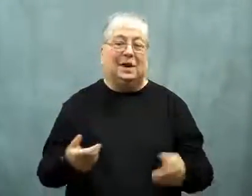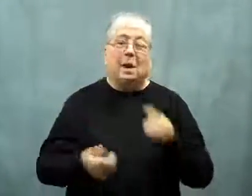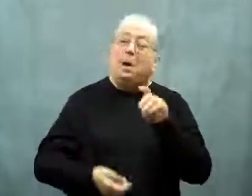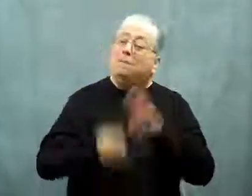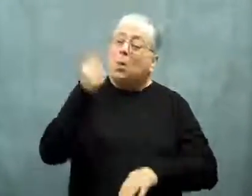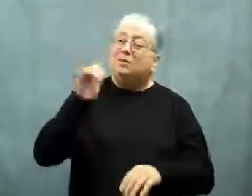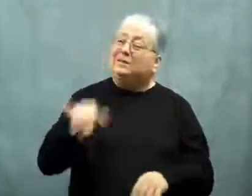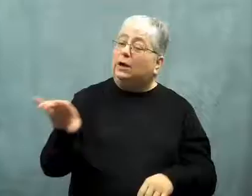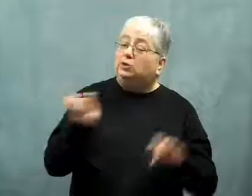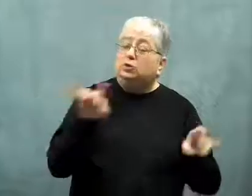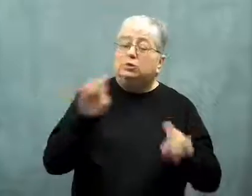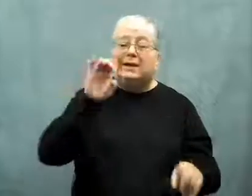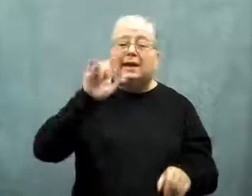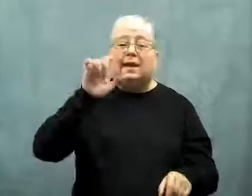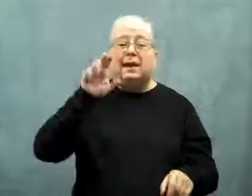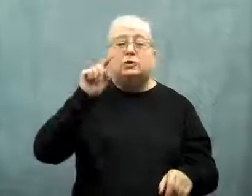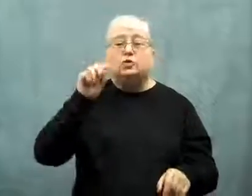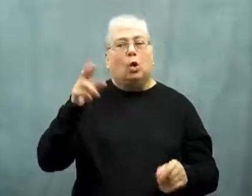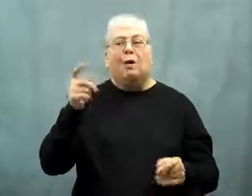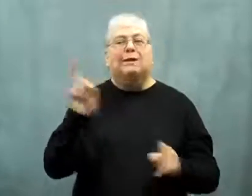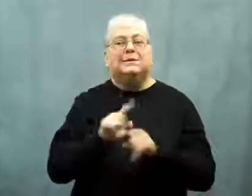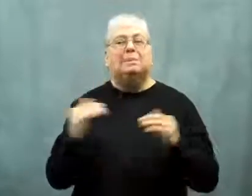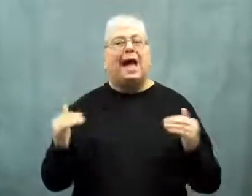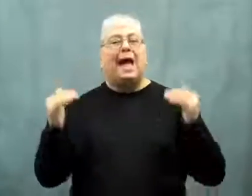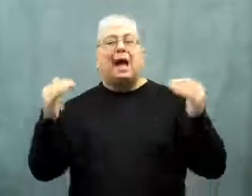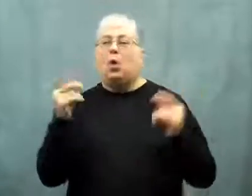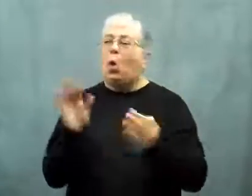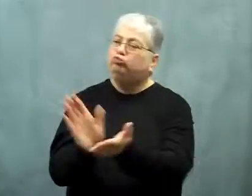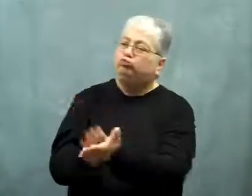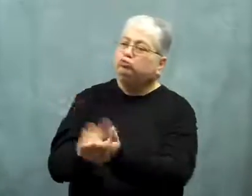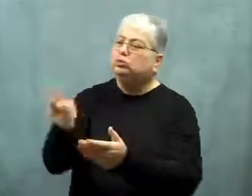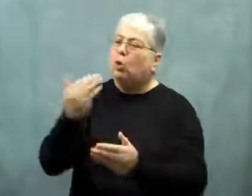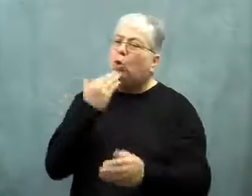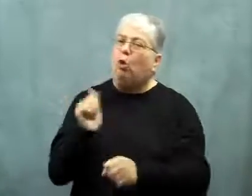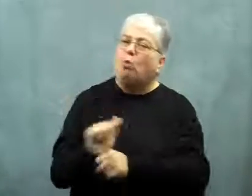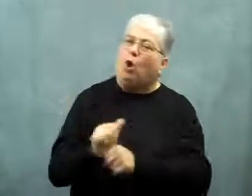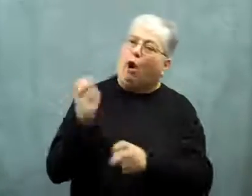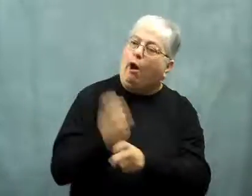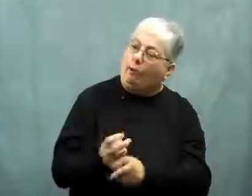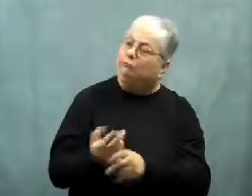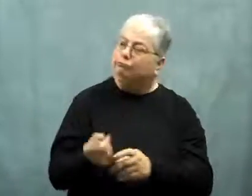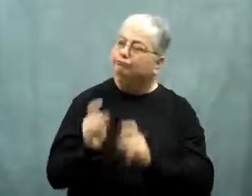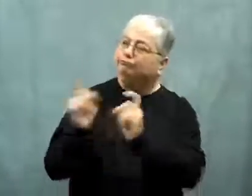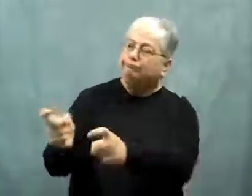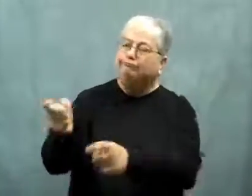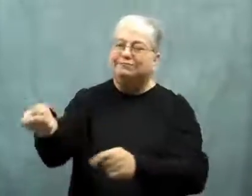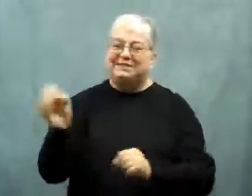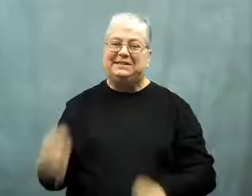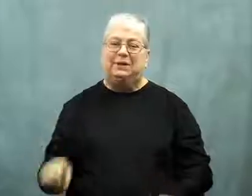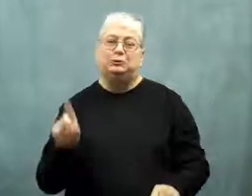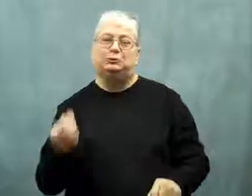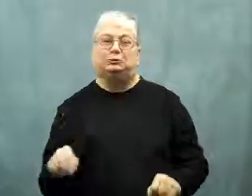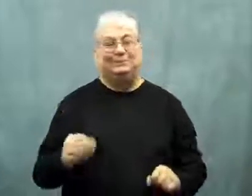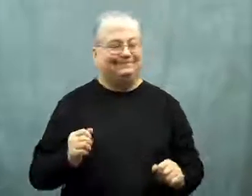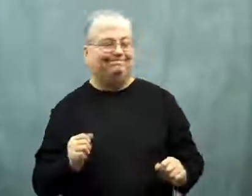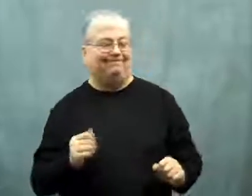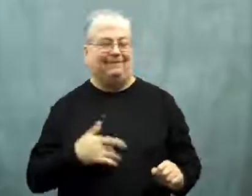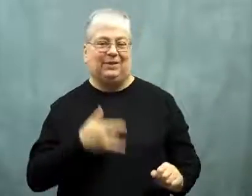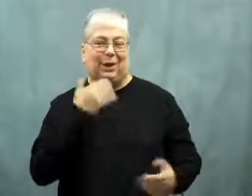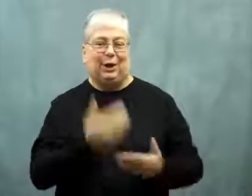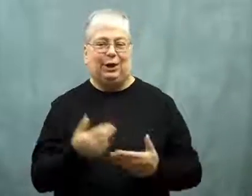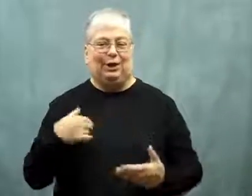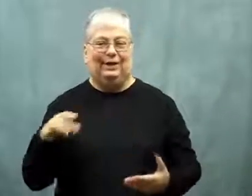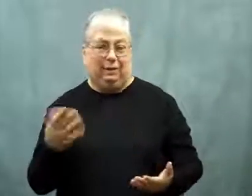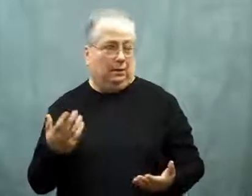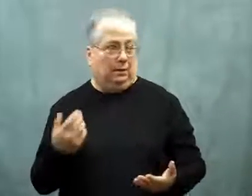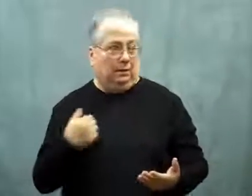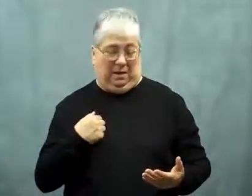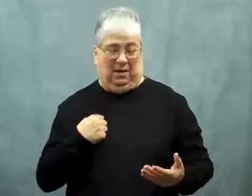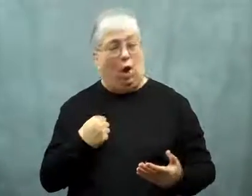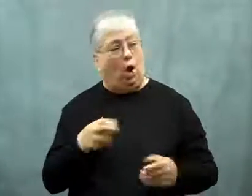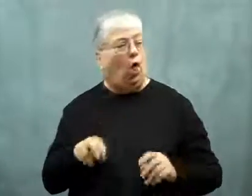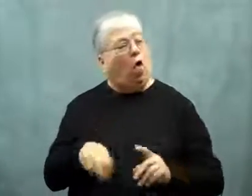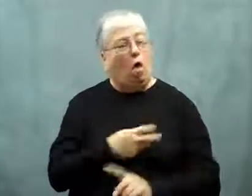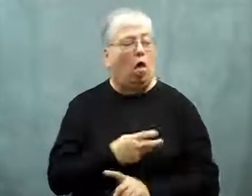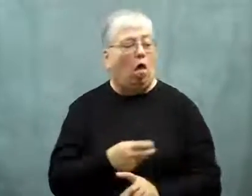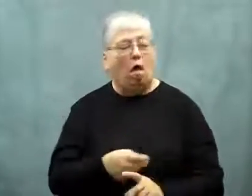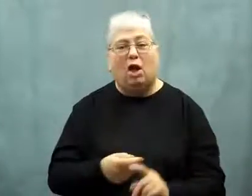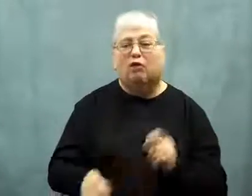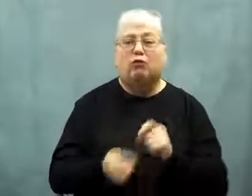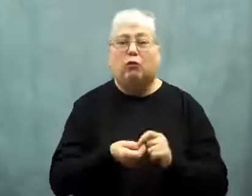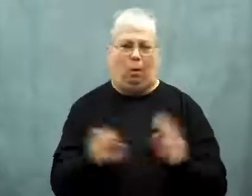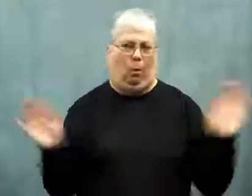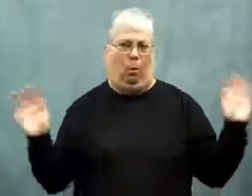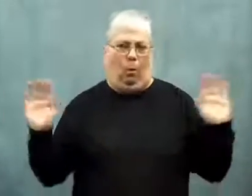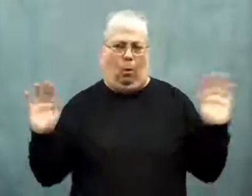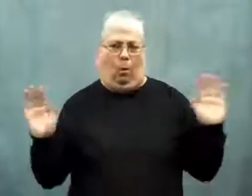Most electors chosen are ranking members or are rewarded for their hard work.